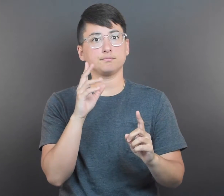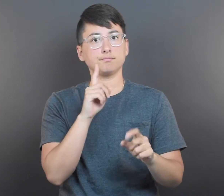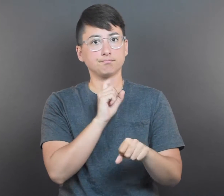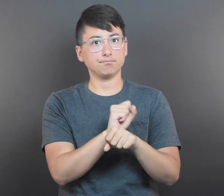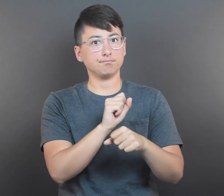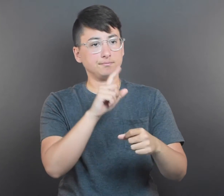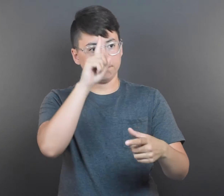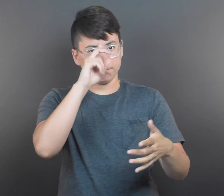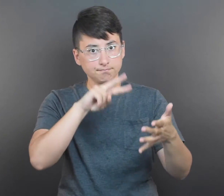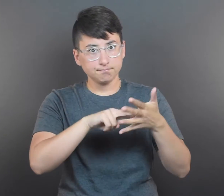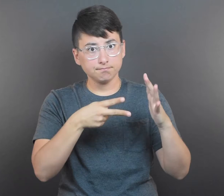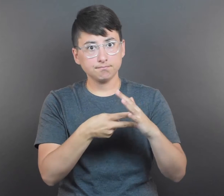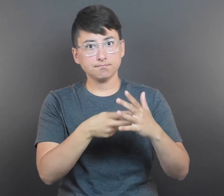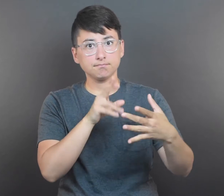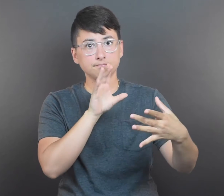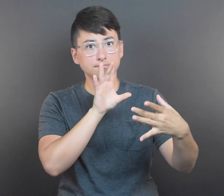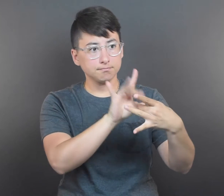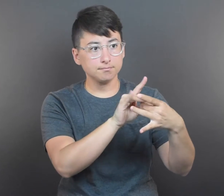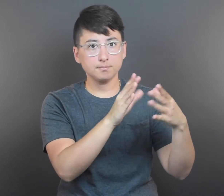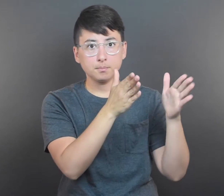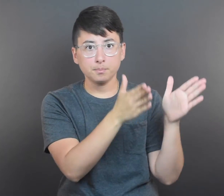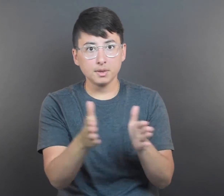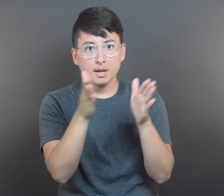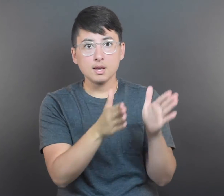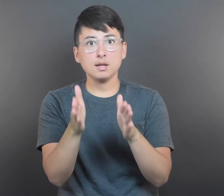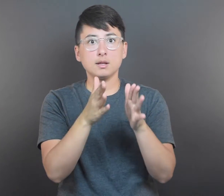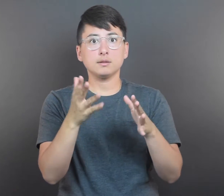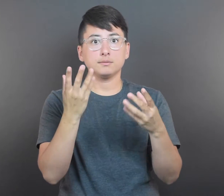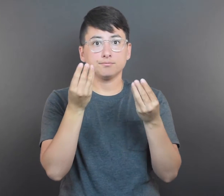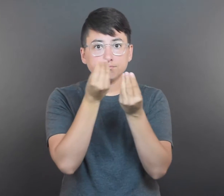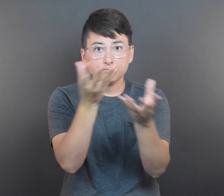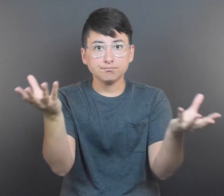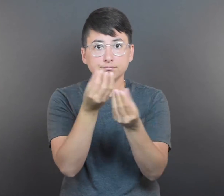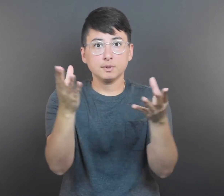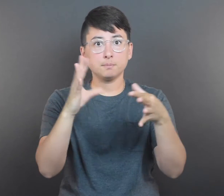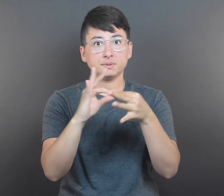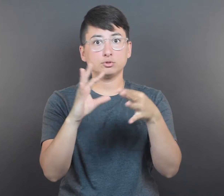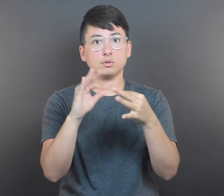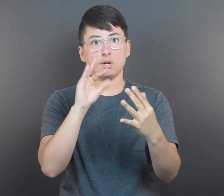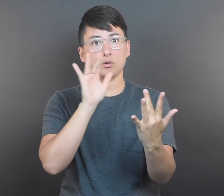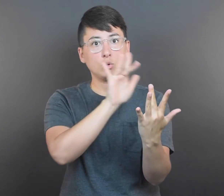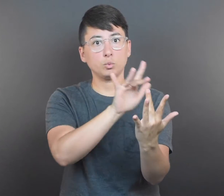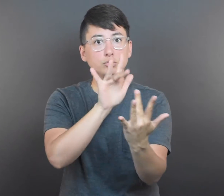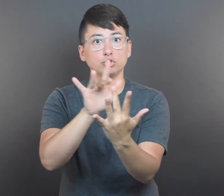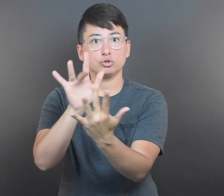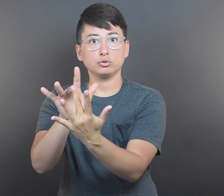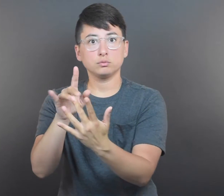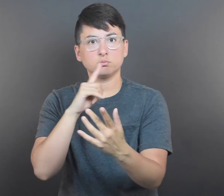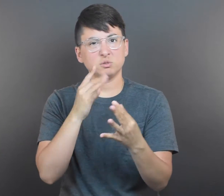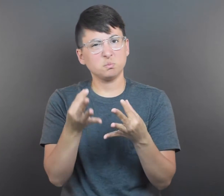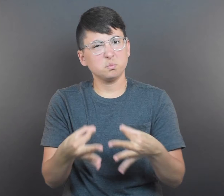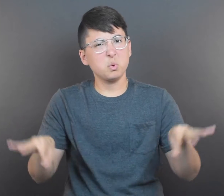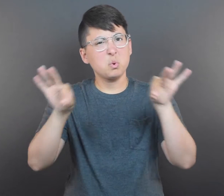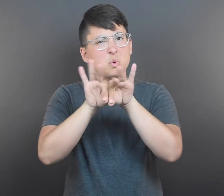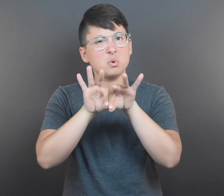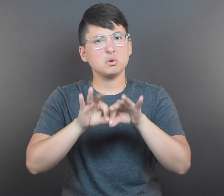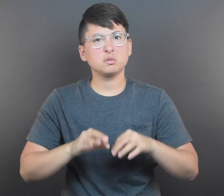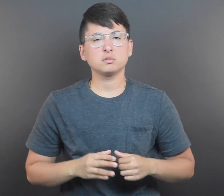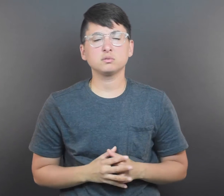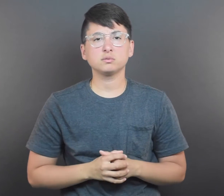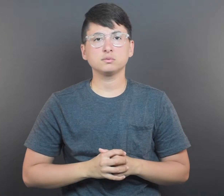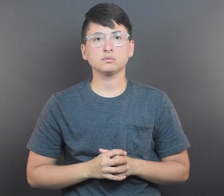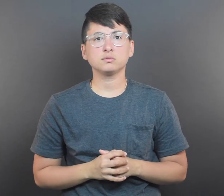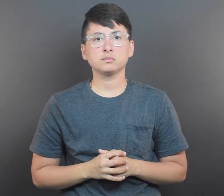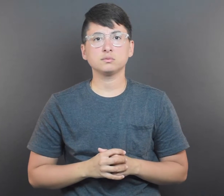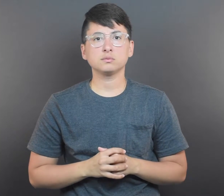consists of "newer immigrants and refugees [who are] disconnected with local public health,"